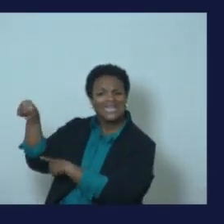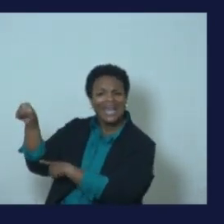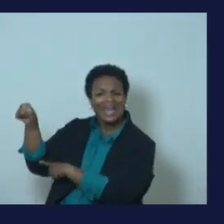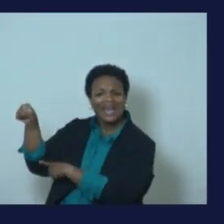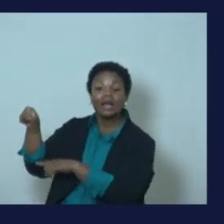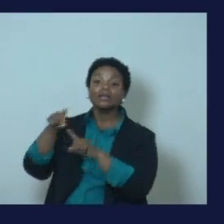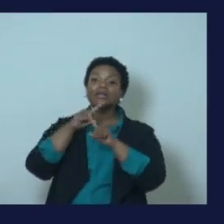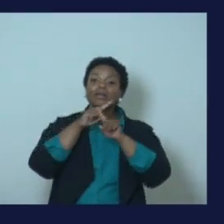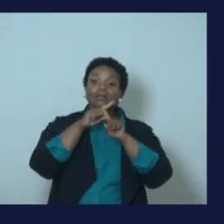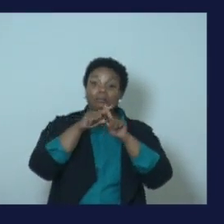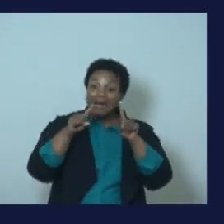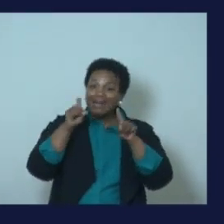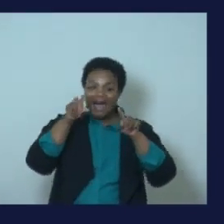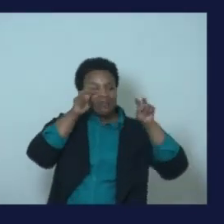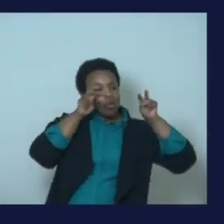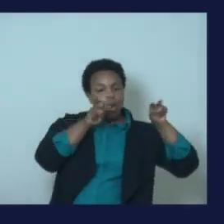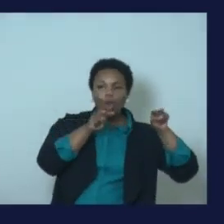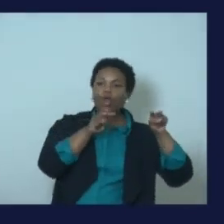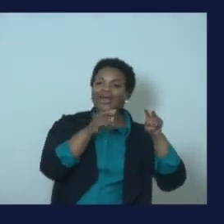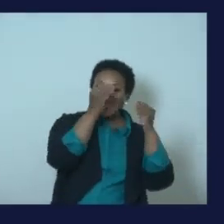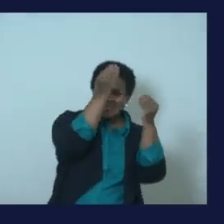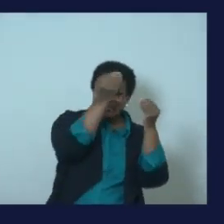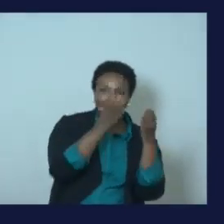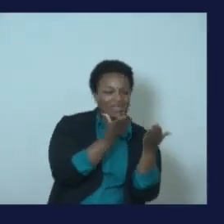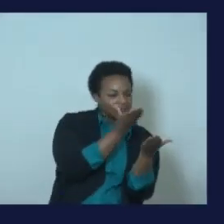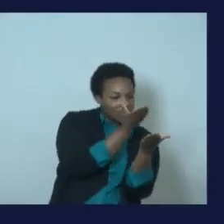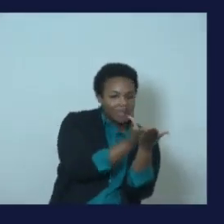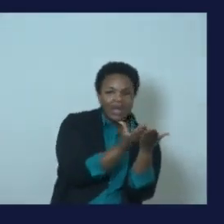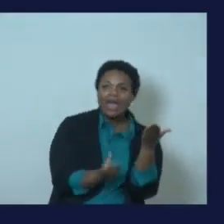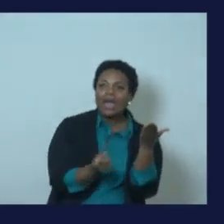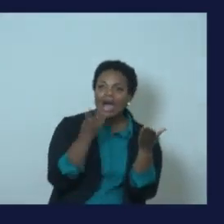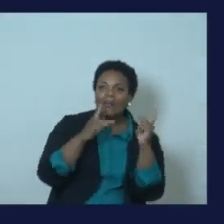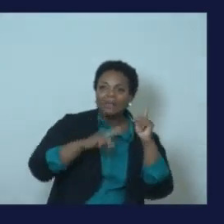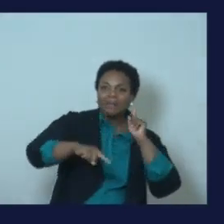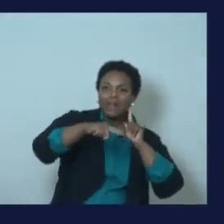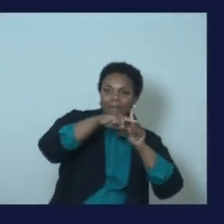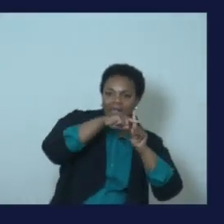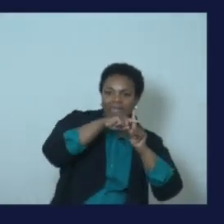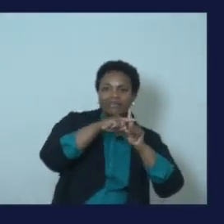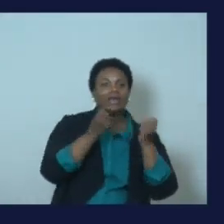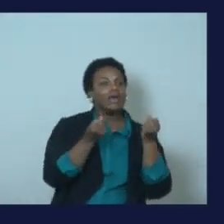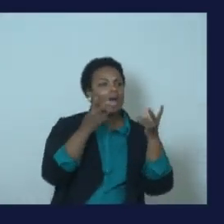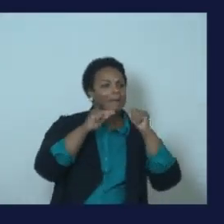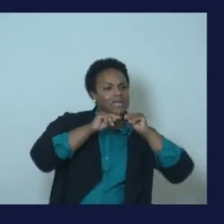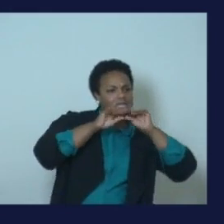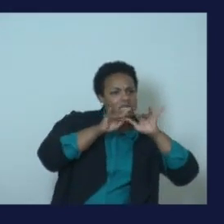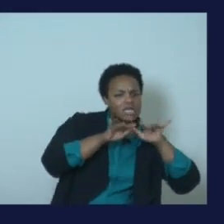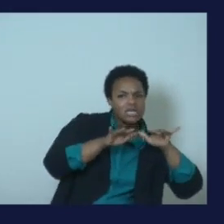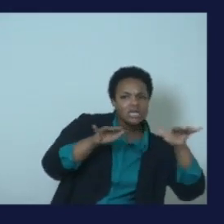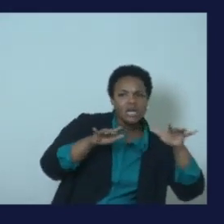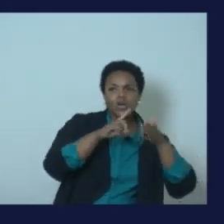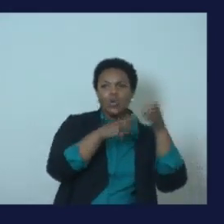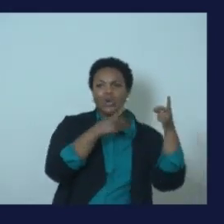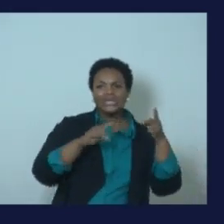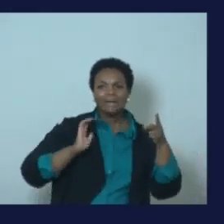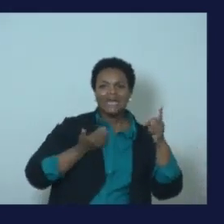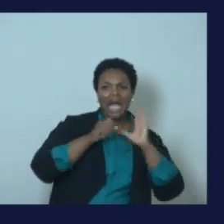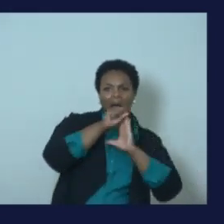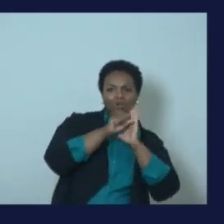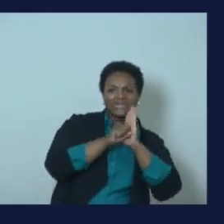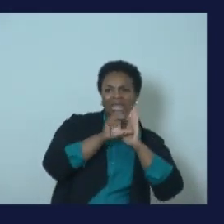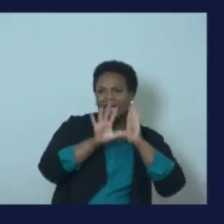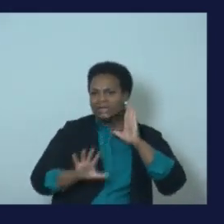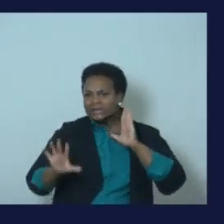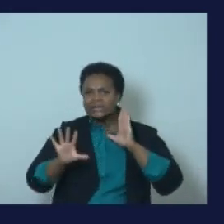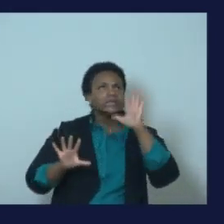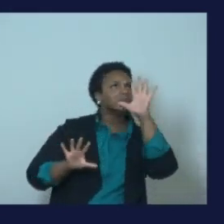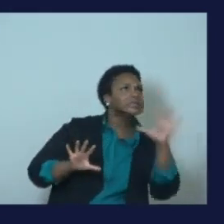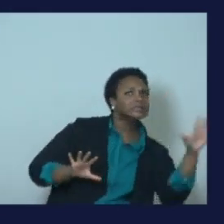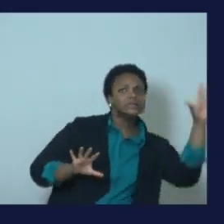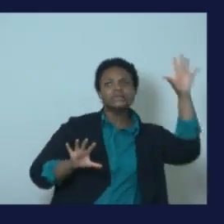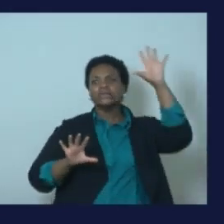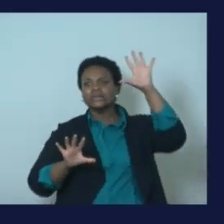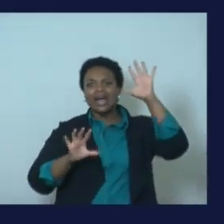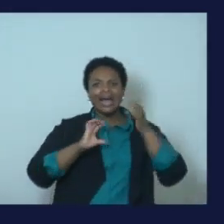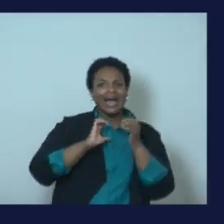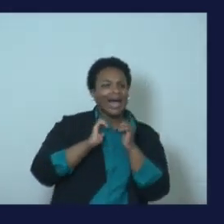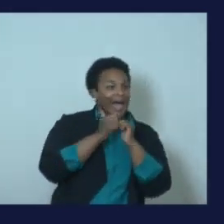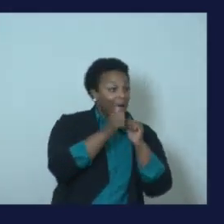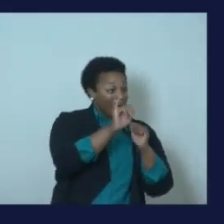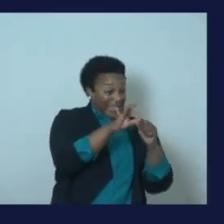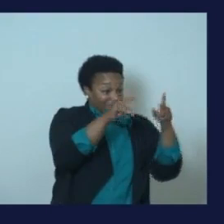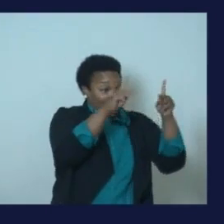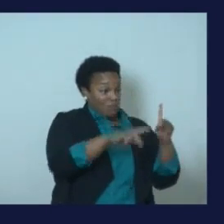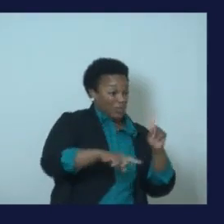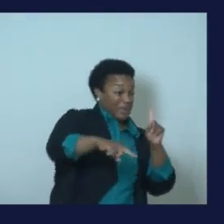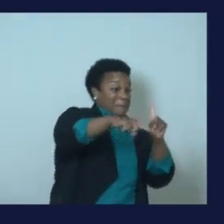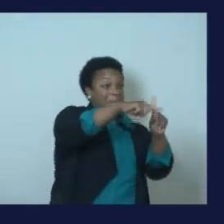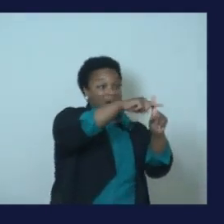ISSUES ABOUT OPENING UP, BUT THE FOCUS IS ON THE DATA ABOUT WHERE WE ARE IN TRANSMISSION RATES WHERE WE ARE AND POSITIVITY RATES AS WE TEST WHAT’S GOING ON IN ANY REGION OR SECTOR OF THE